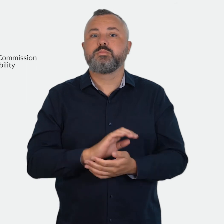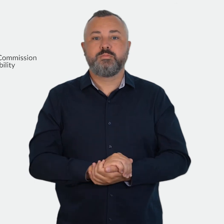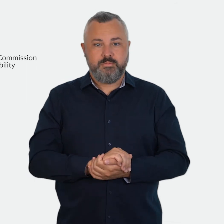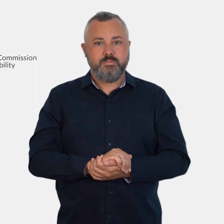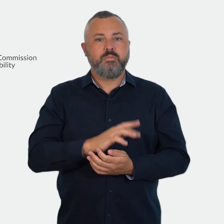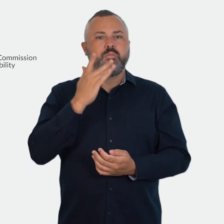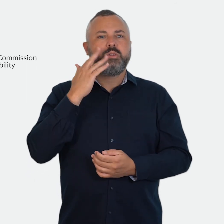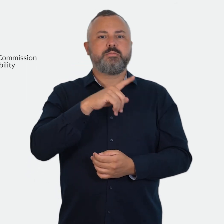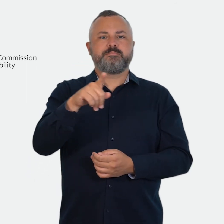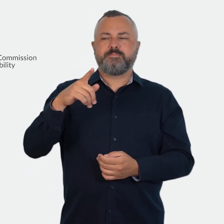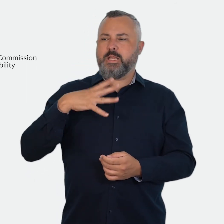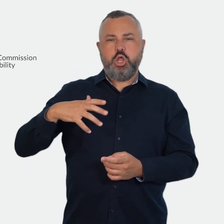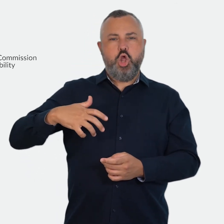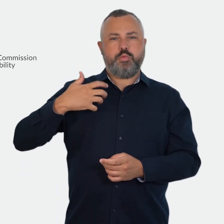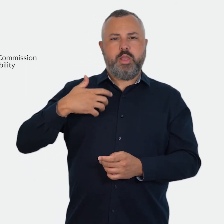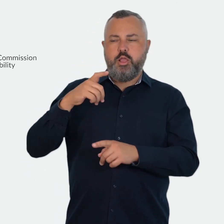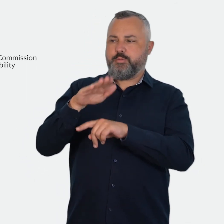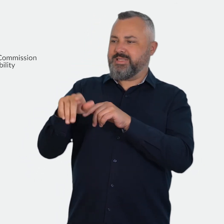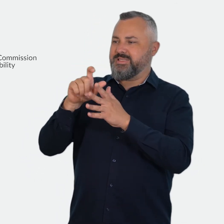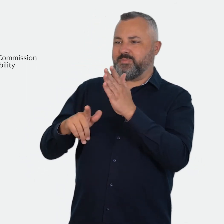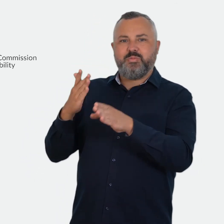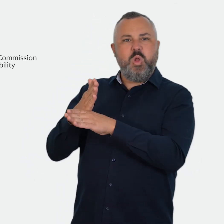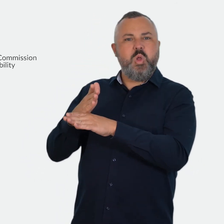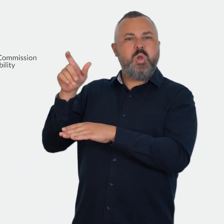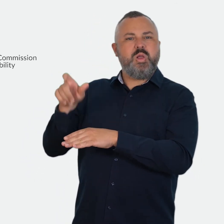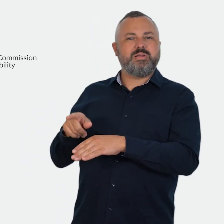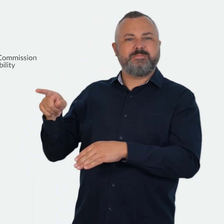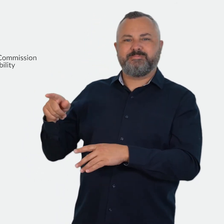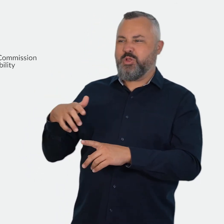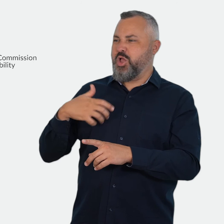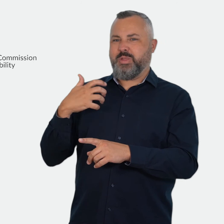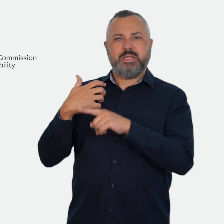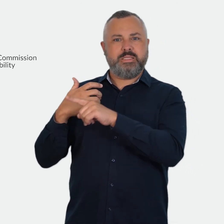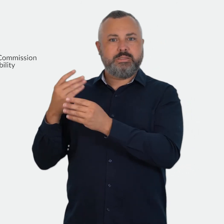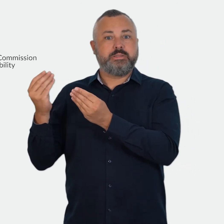In handling complaints about individual disability workers,